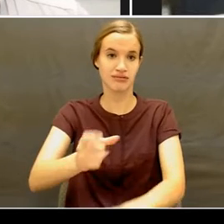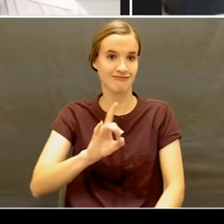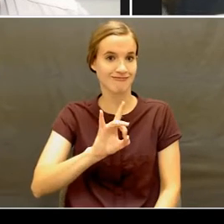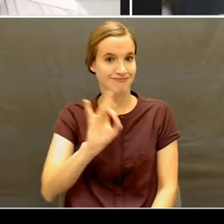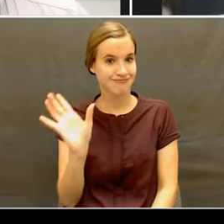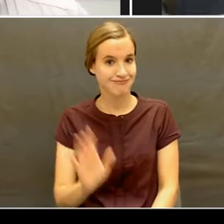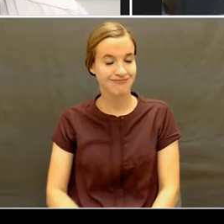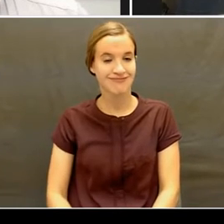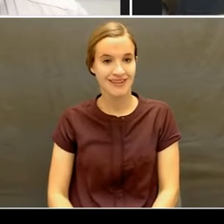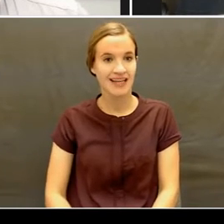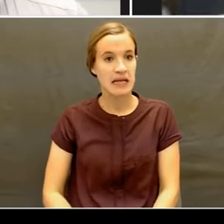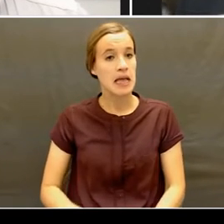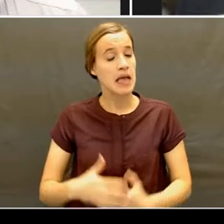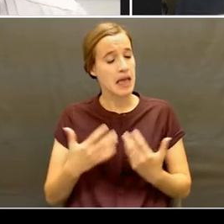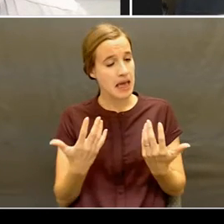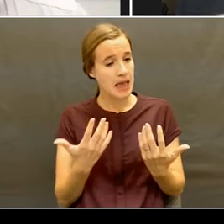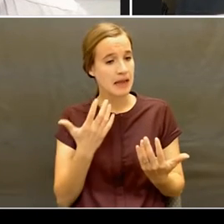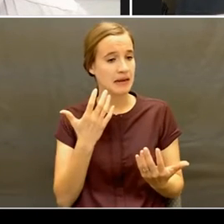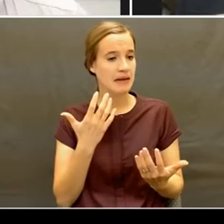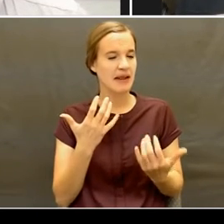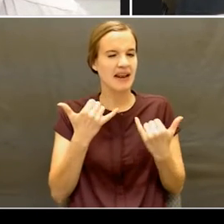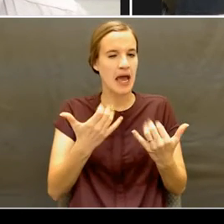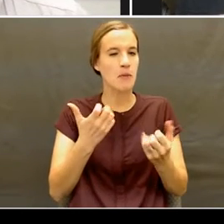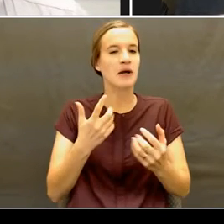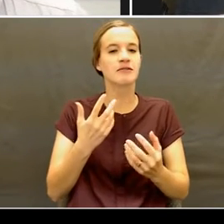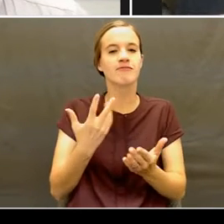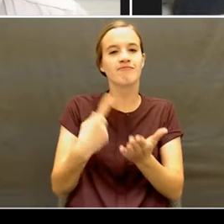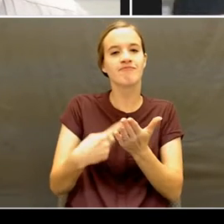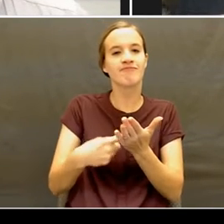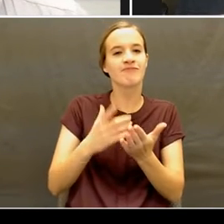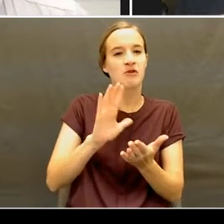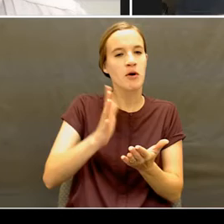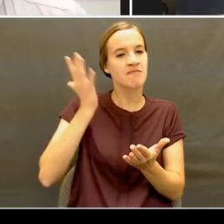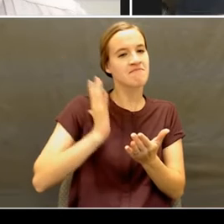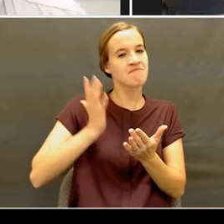kind of takes you back a little bit you some of your early time. Well, first of all, I wanted to